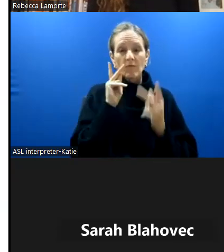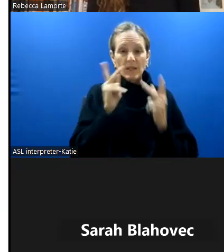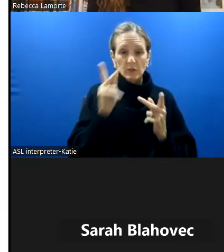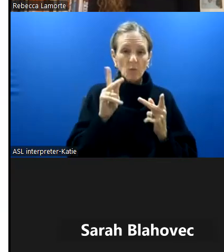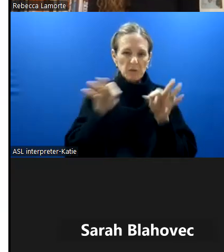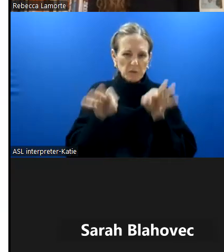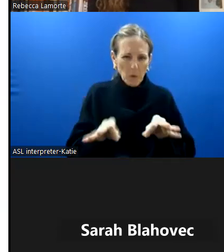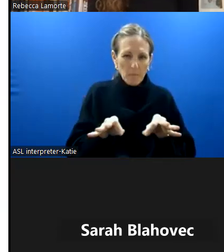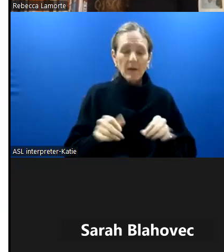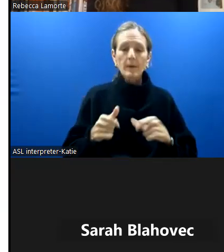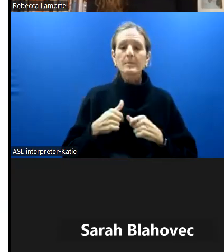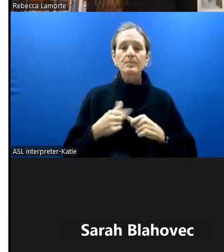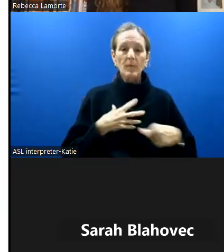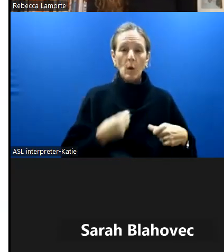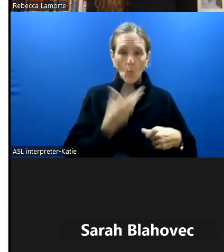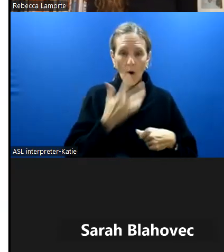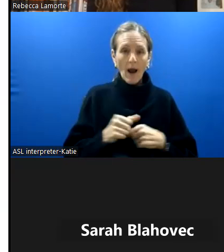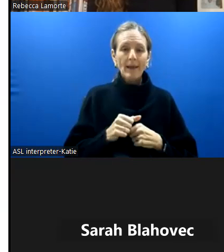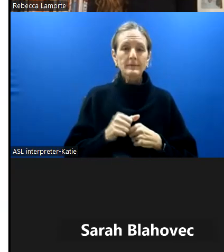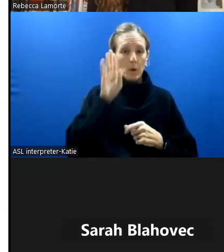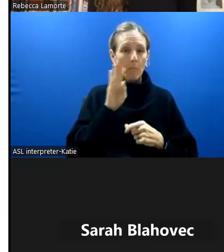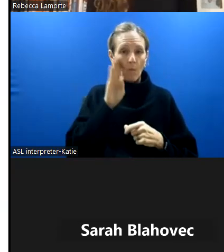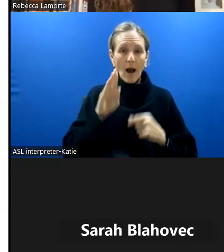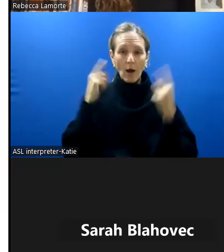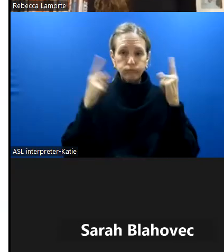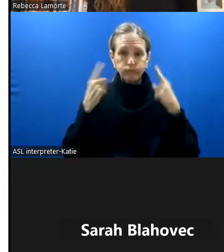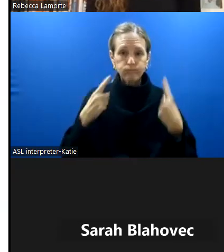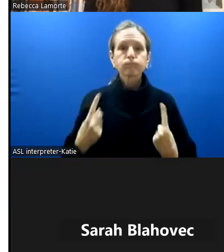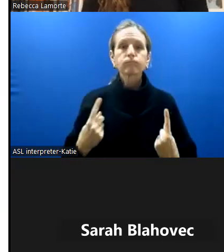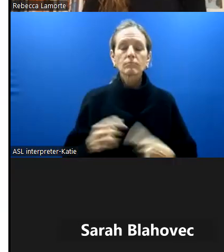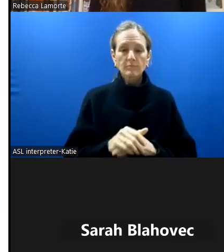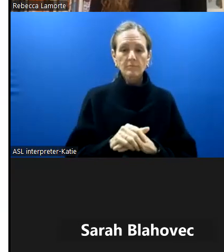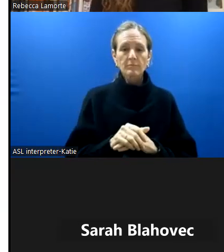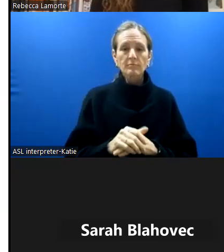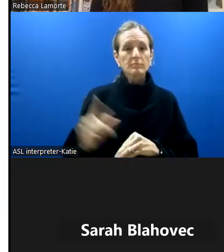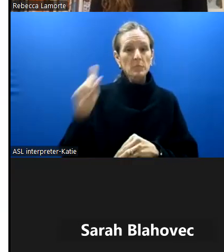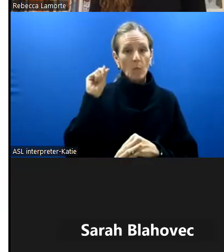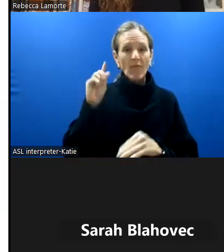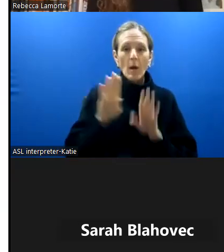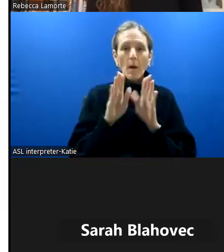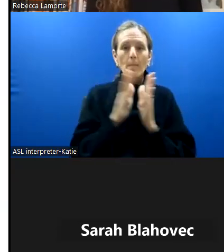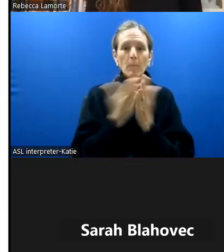with brown curly hair standing in front of bookshelves with some really fun books, a green and white sign